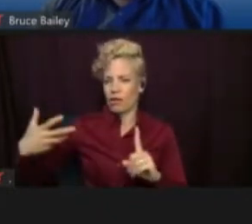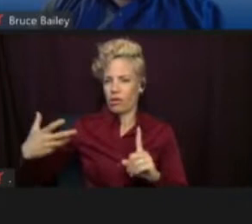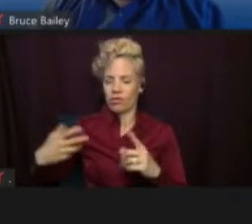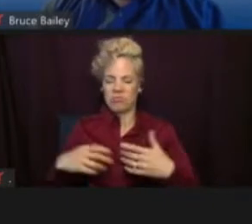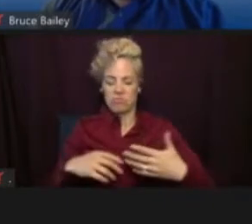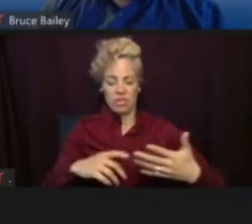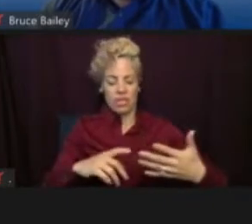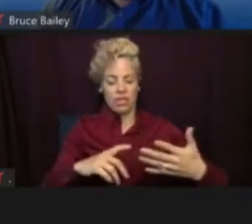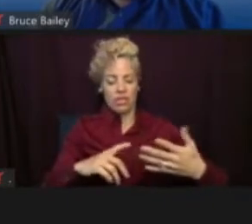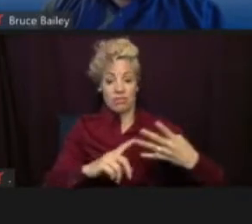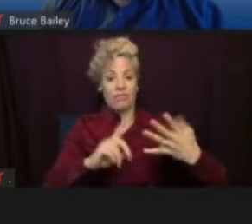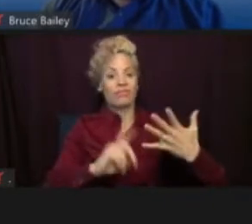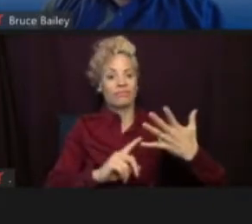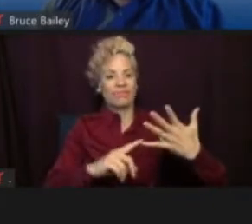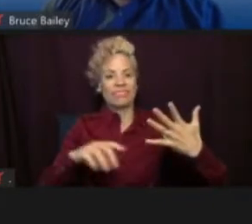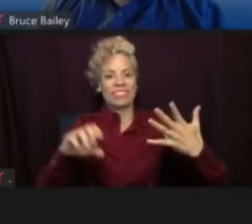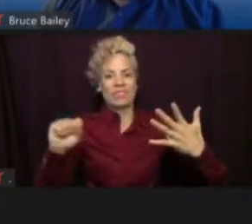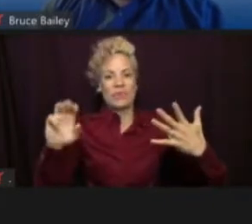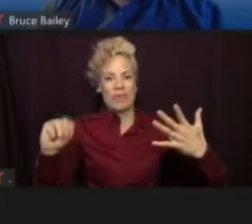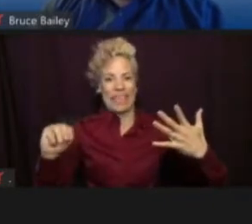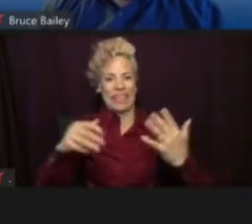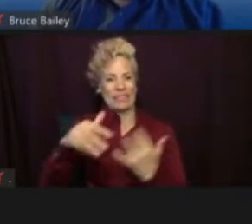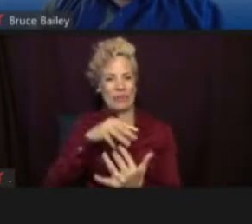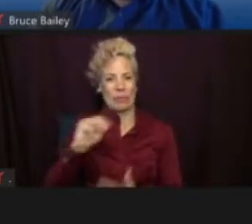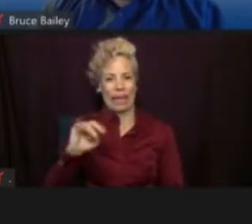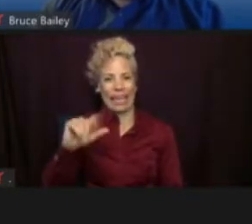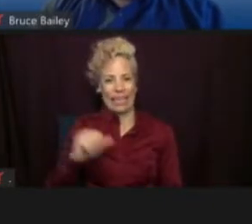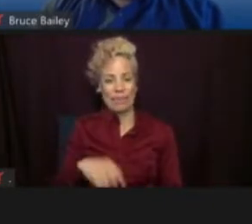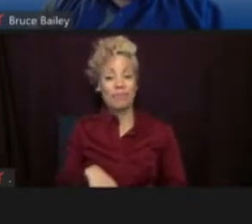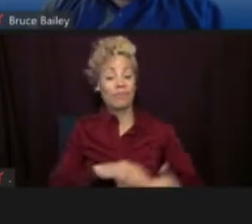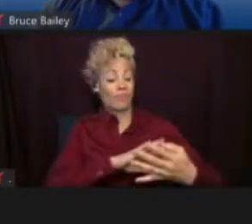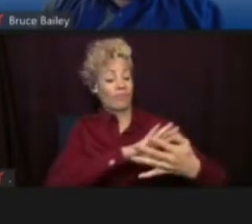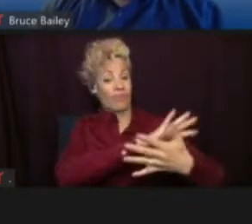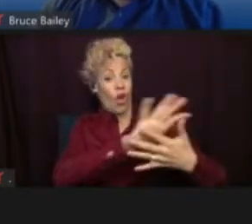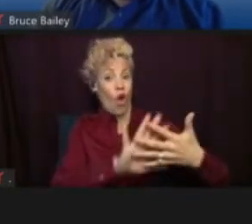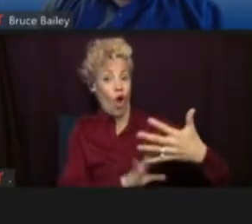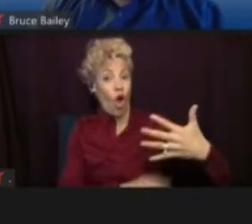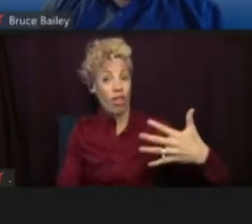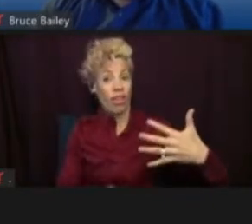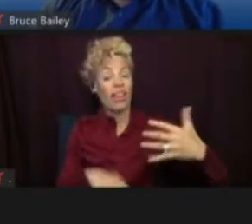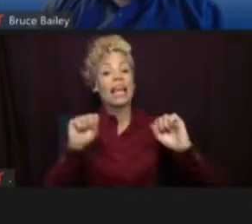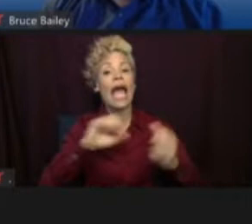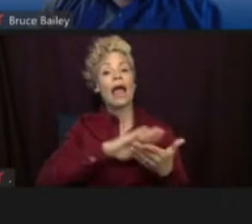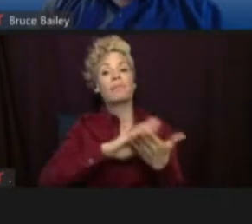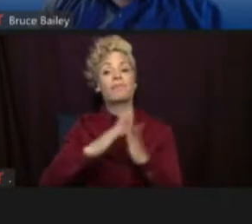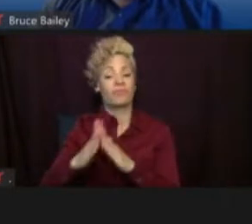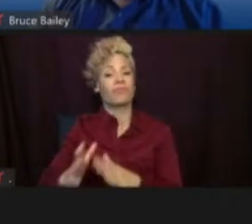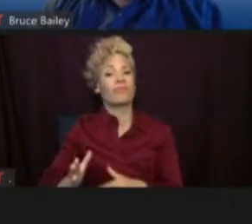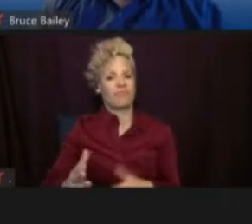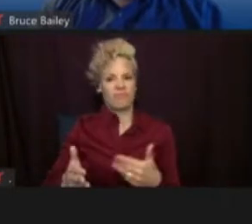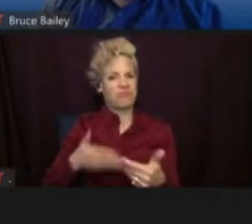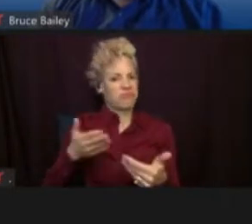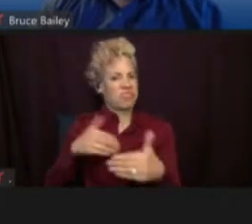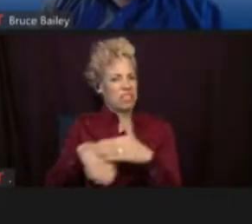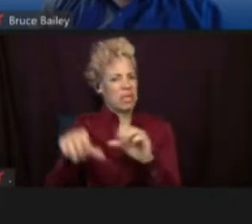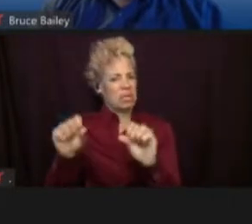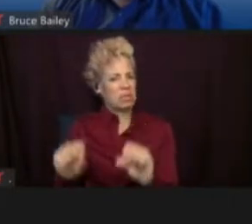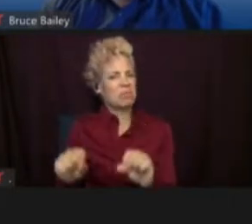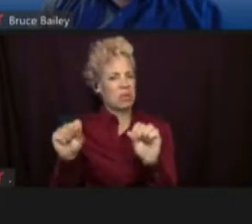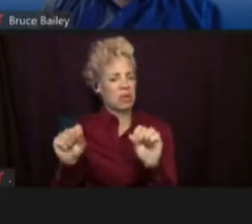and social media. All of these can be made accessible. And this guidance document contains suggestions